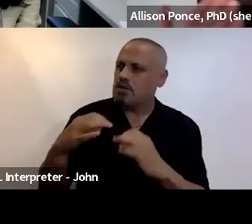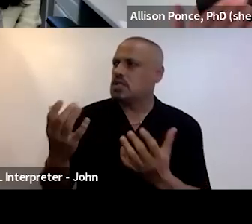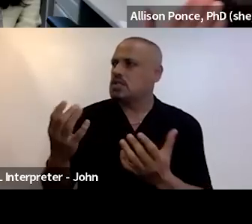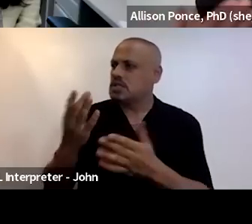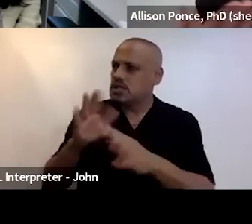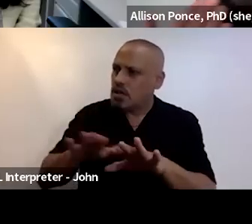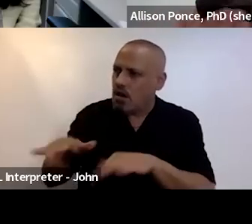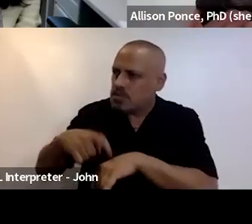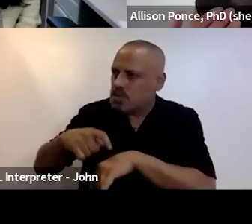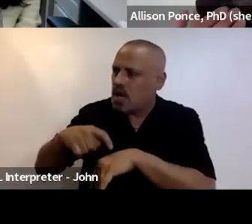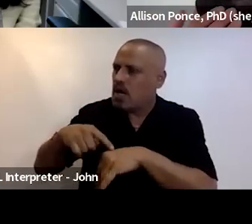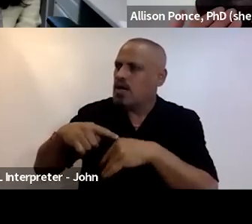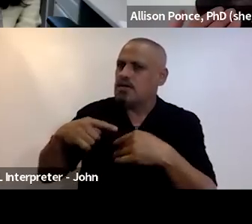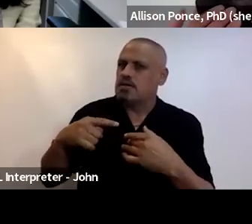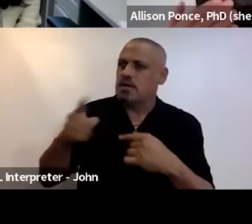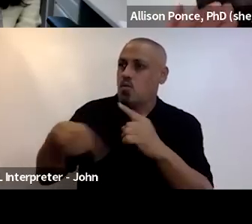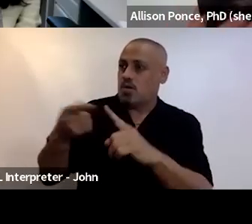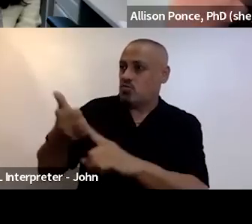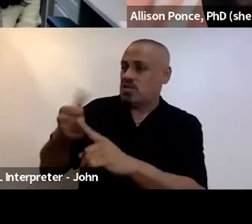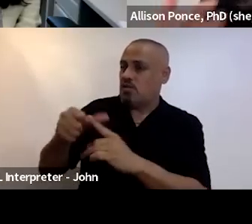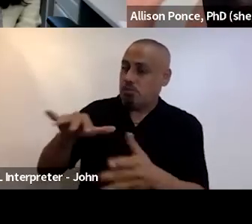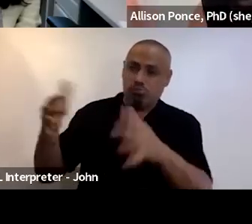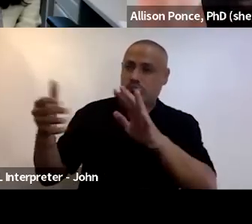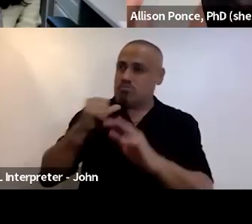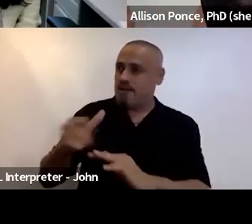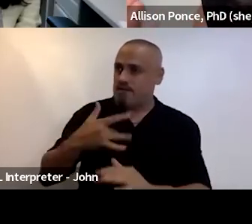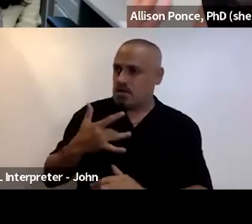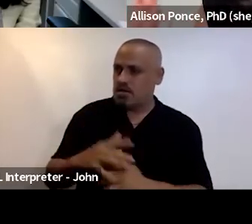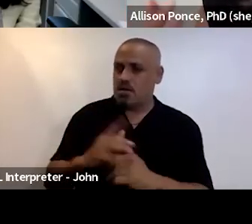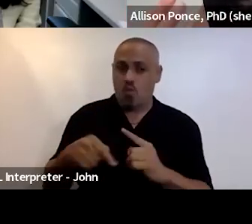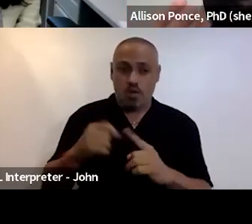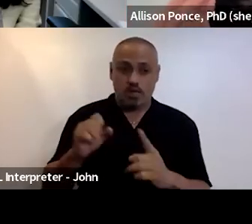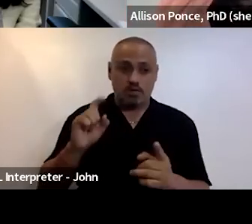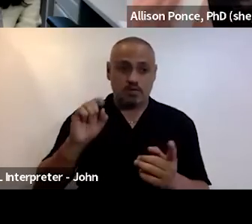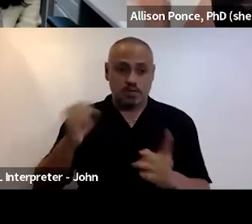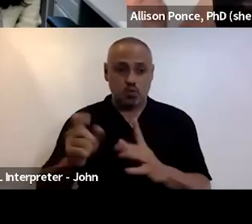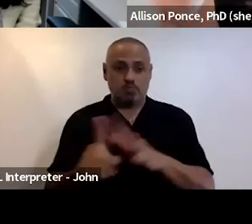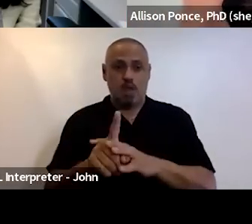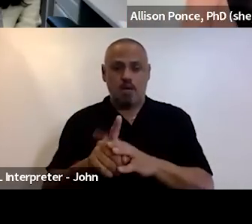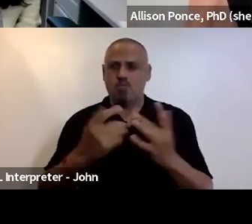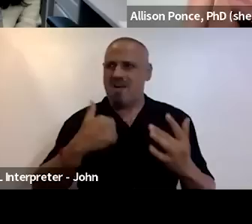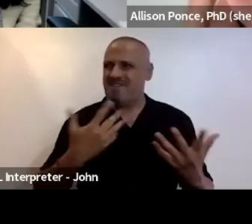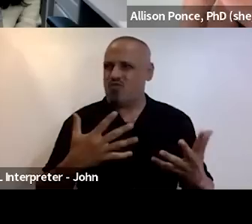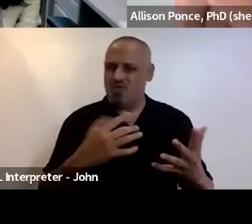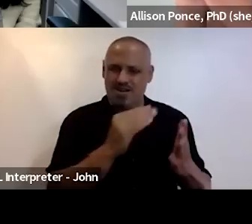when the individual isn't in a lot of distress. So that when a distressing situation happens, you have your little paper where you said,